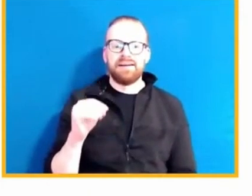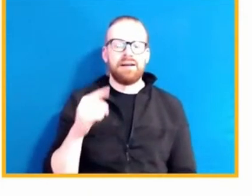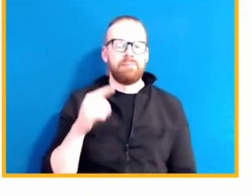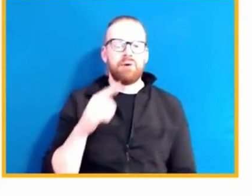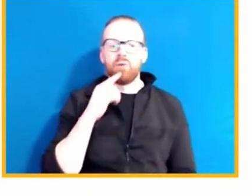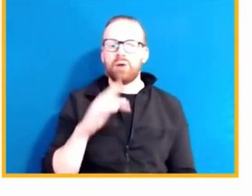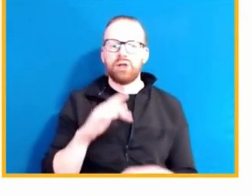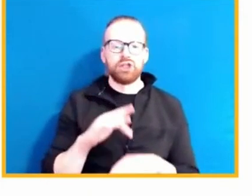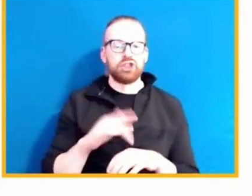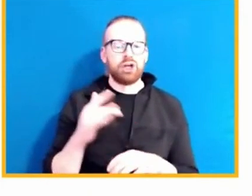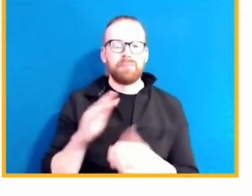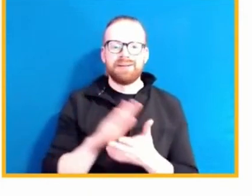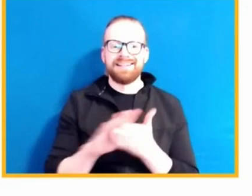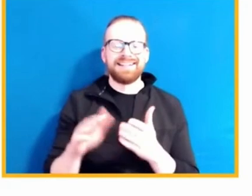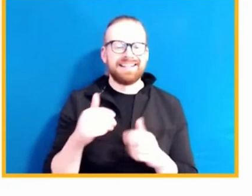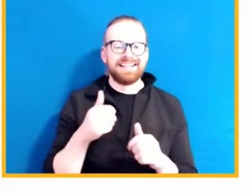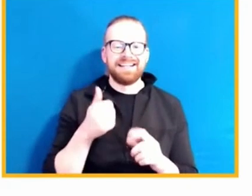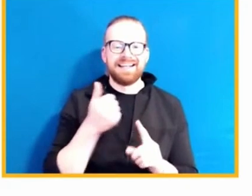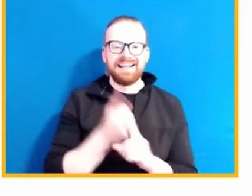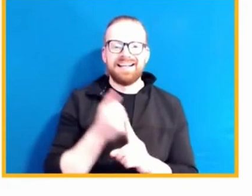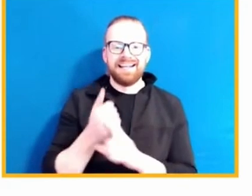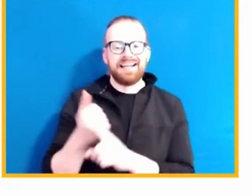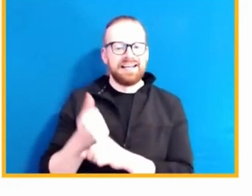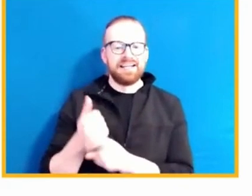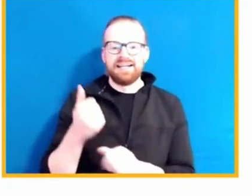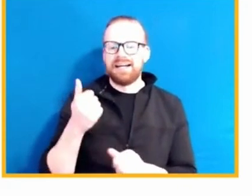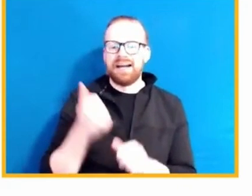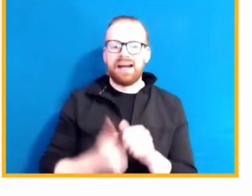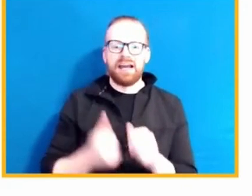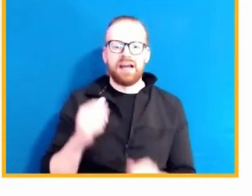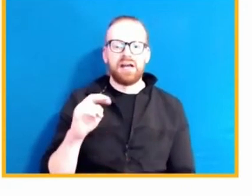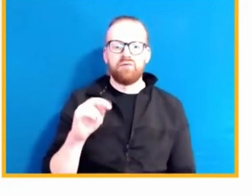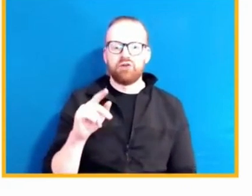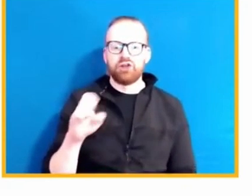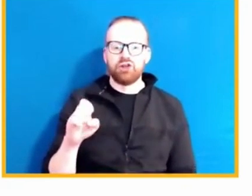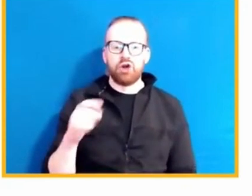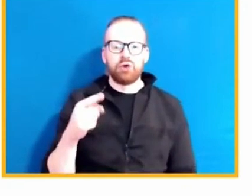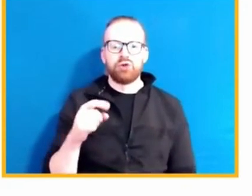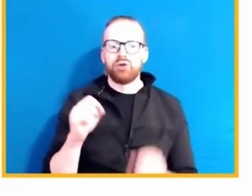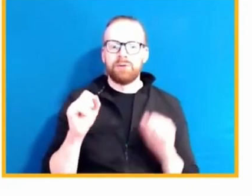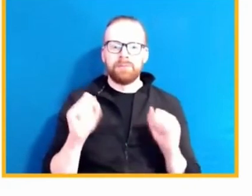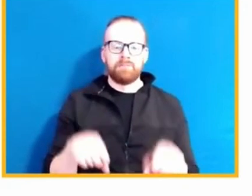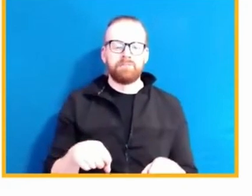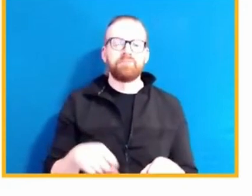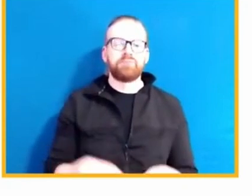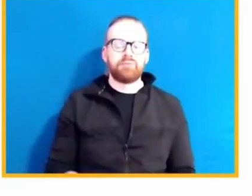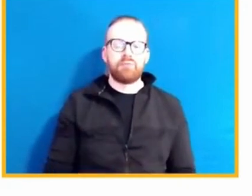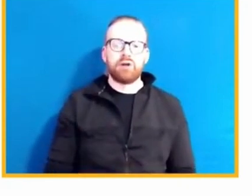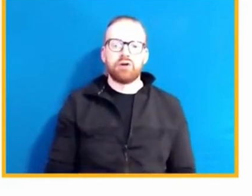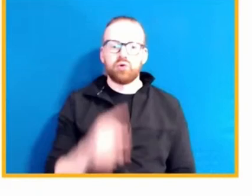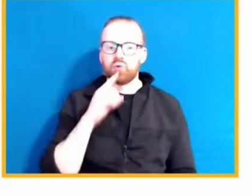sharp, crisp, clean, hitting every note you could and great dynamics